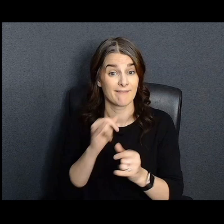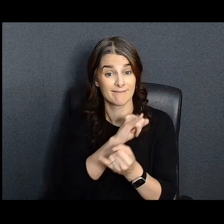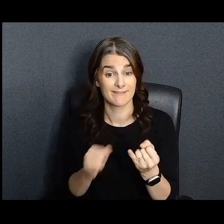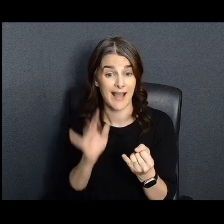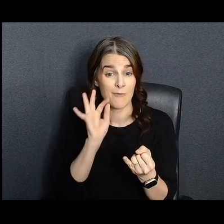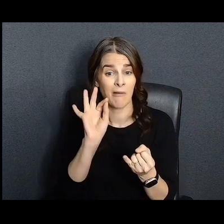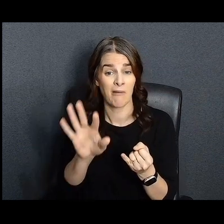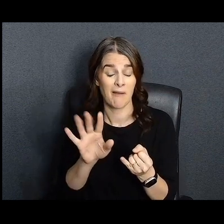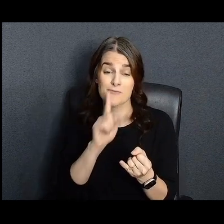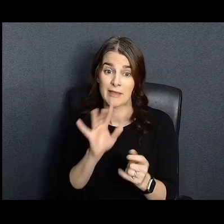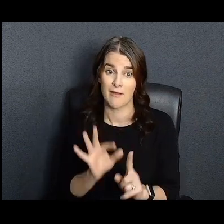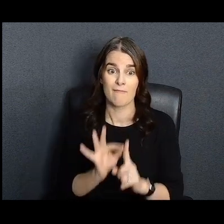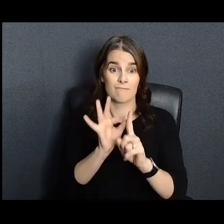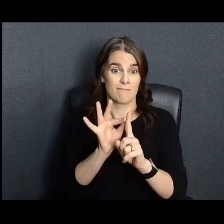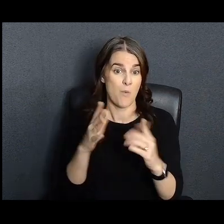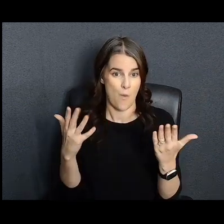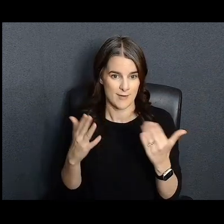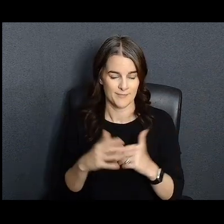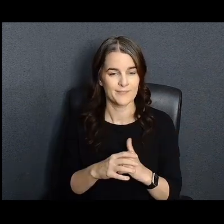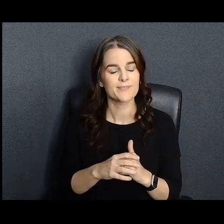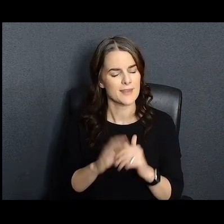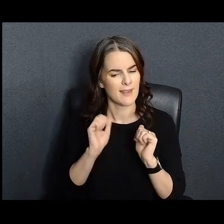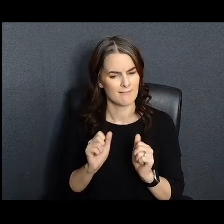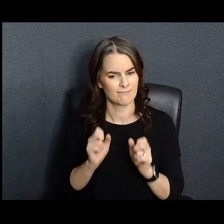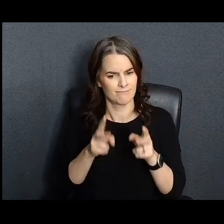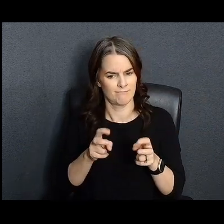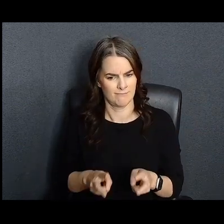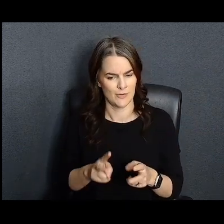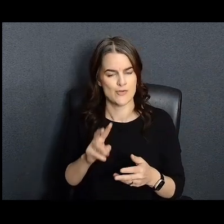is that you can add grid sets at any time.